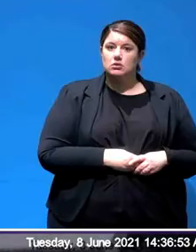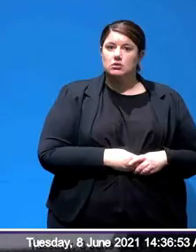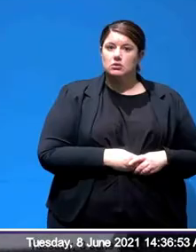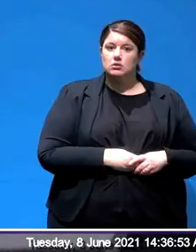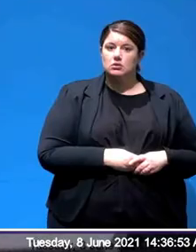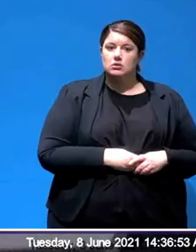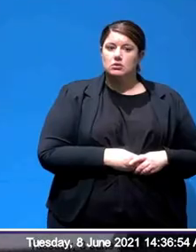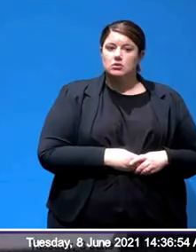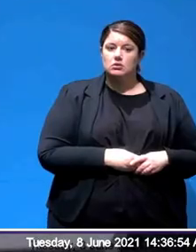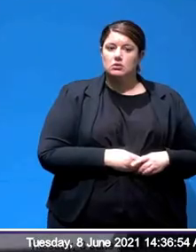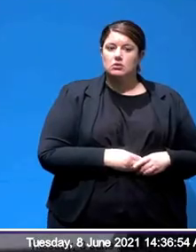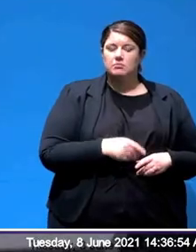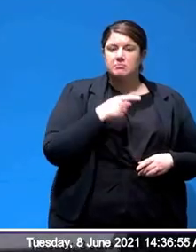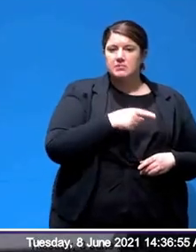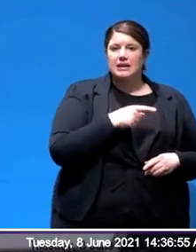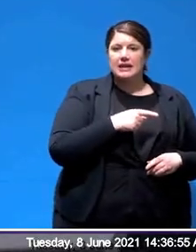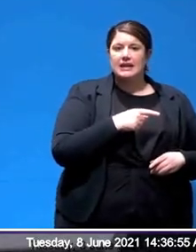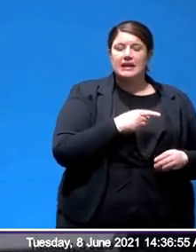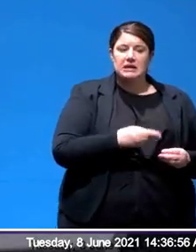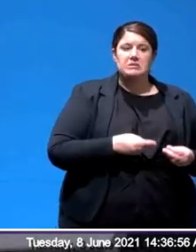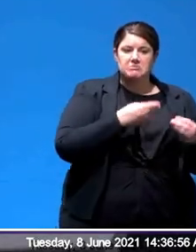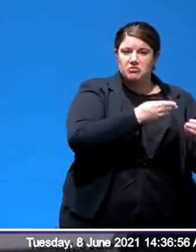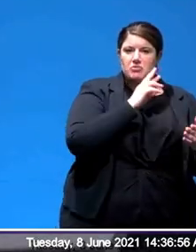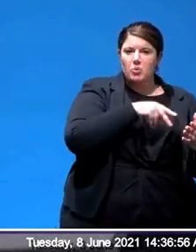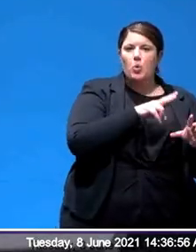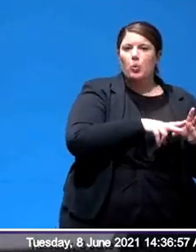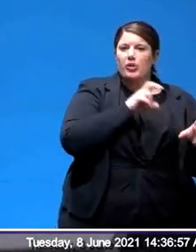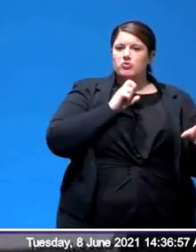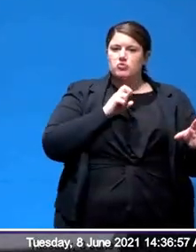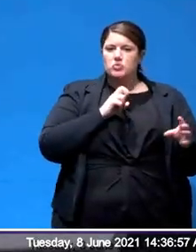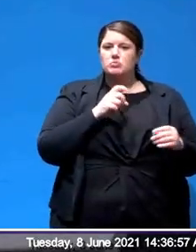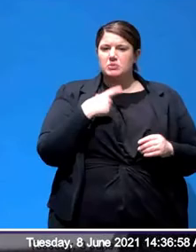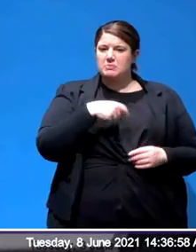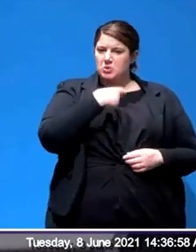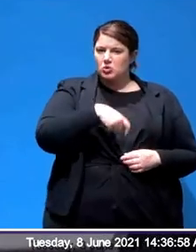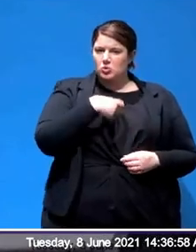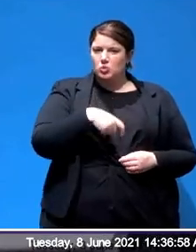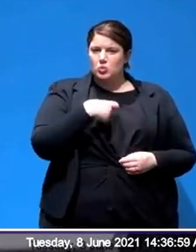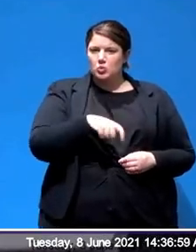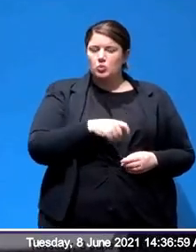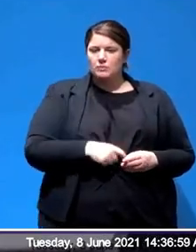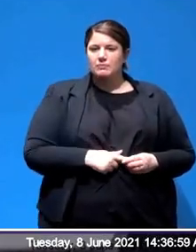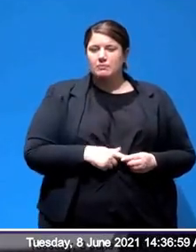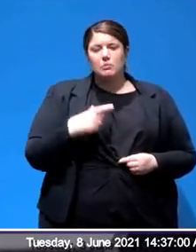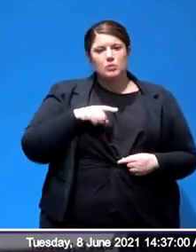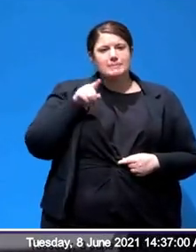I encouraged him and tried to --- because Karen was really keen to have